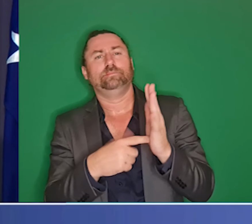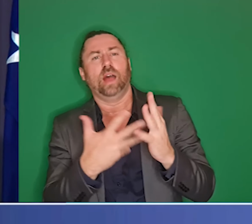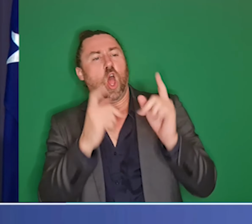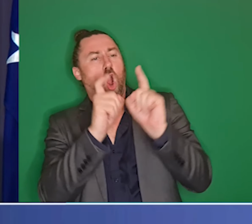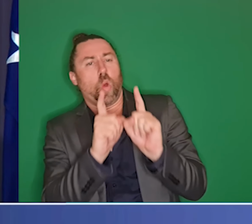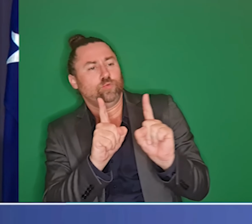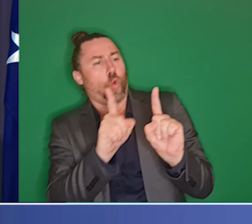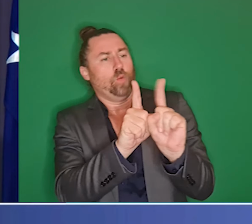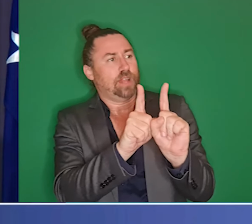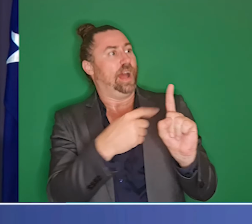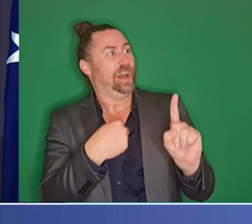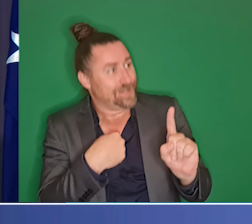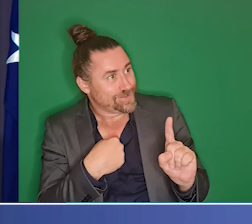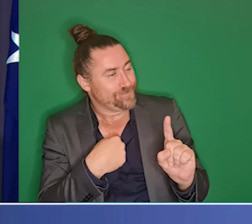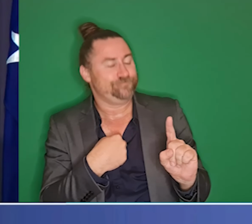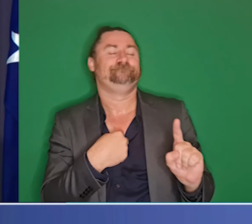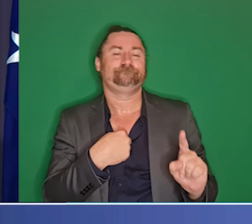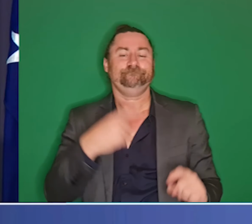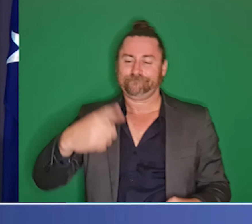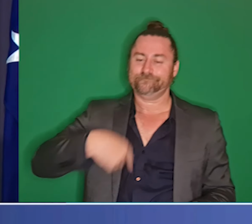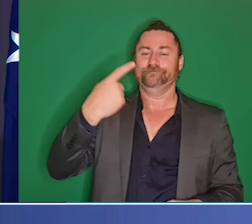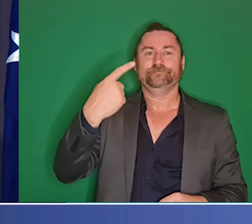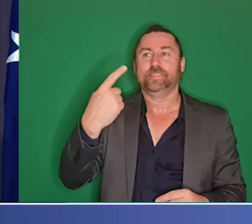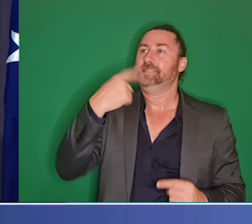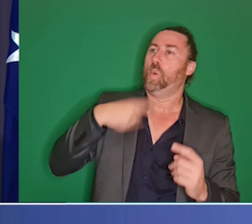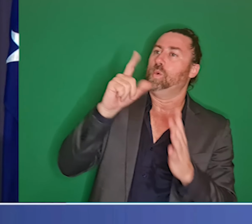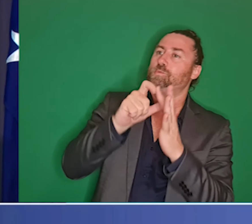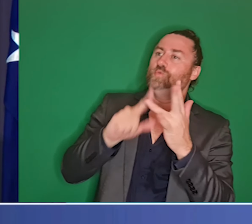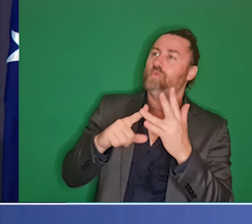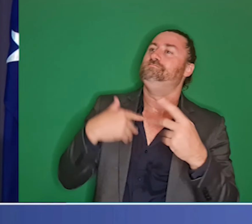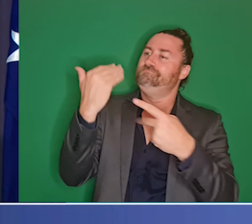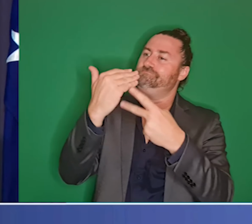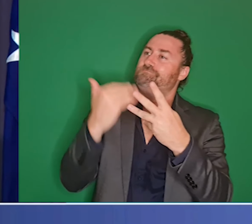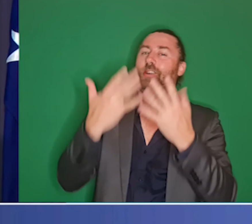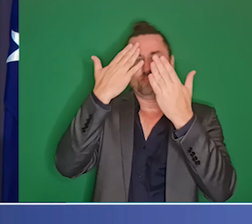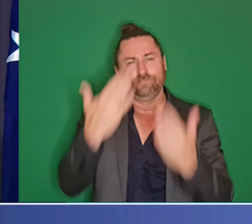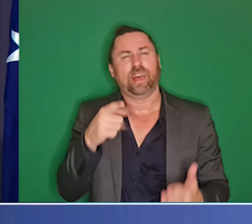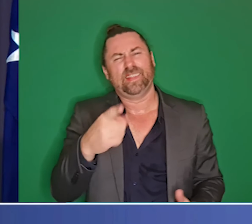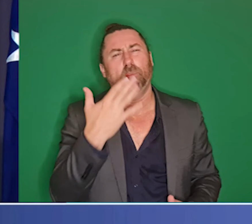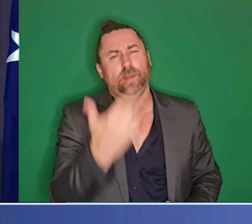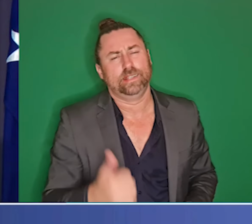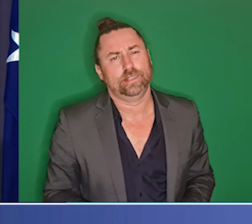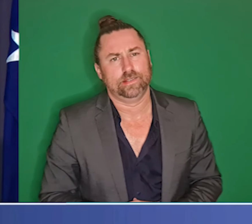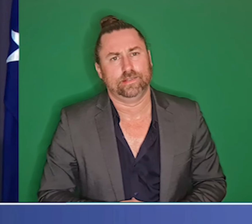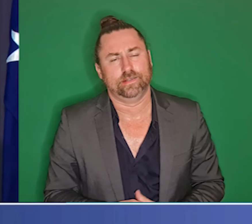and the advice from public health officials. And also, and I think this is very reasonable... We've been talking about this,